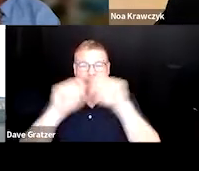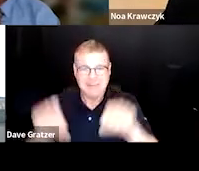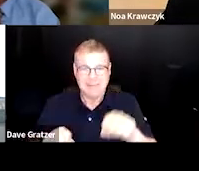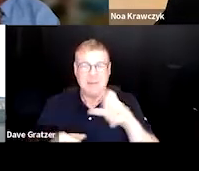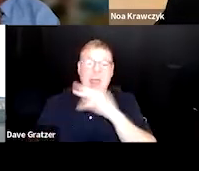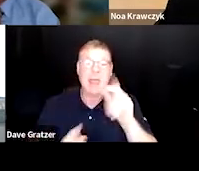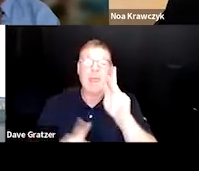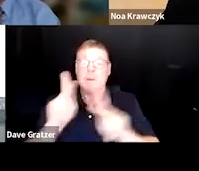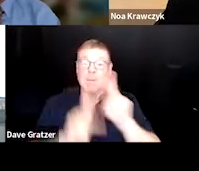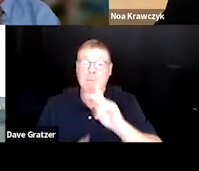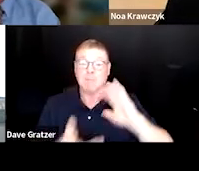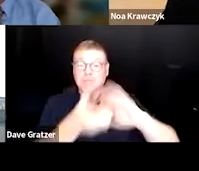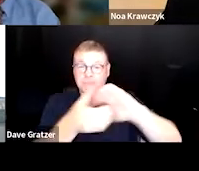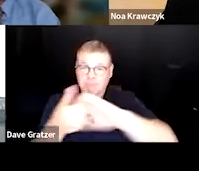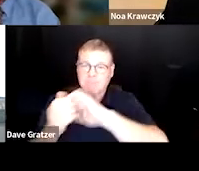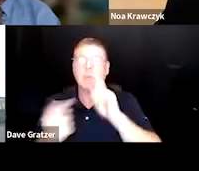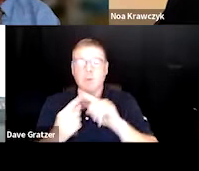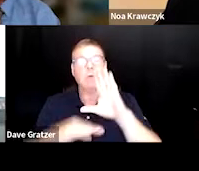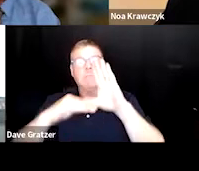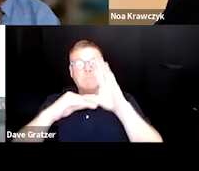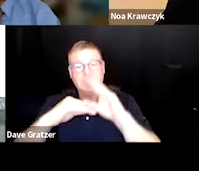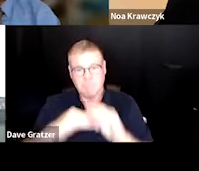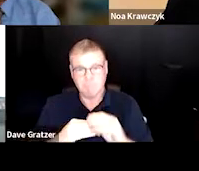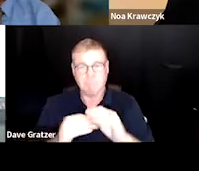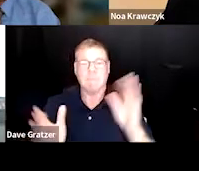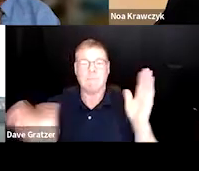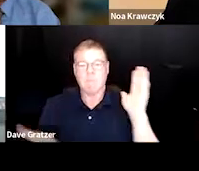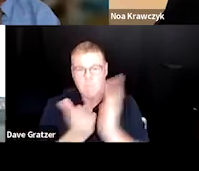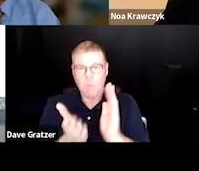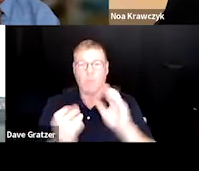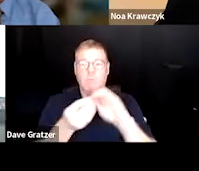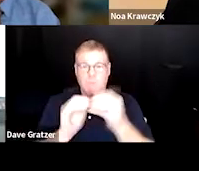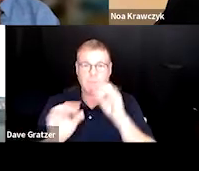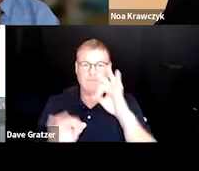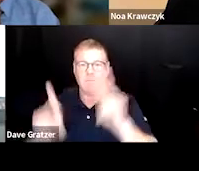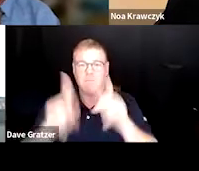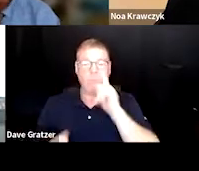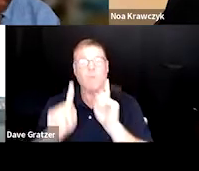to safely reduce the adult jail population. And she oversees the development